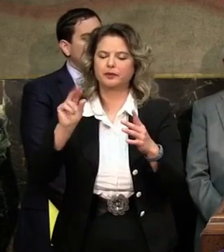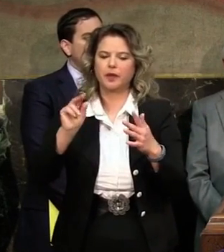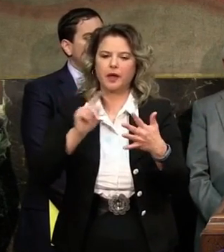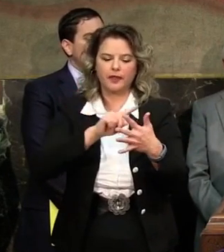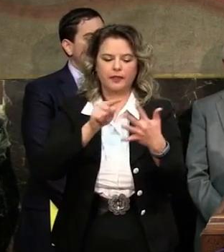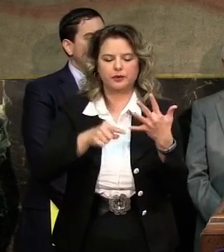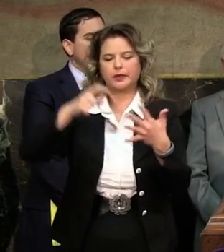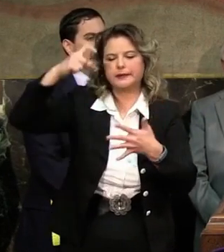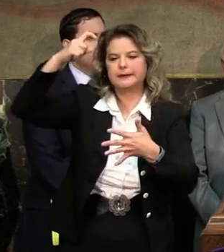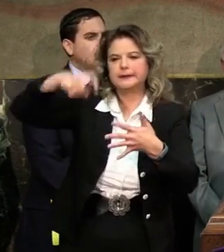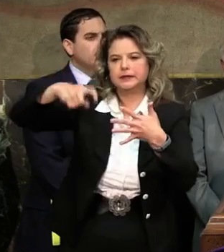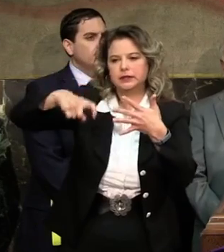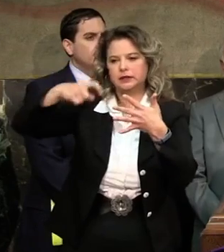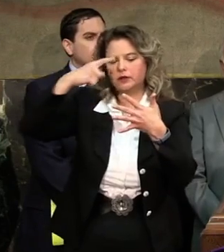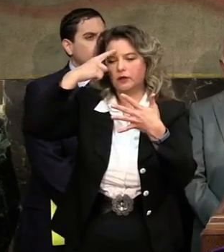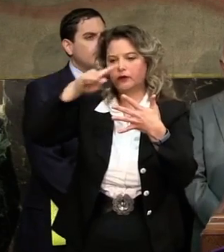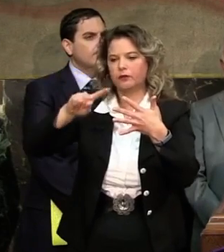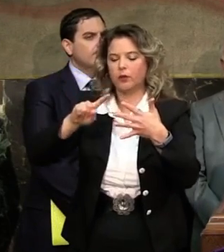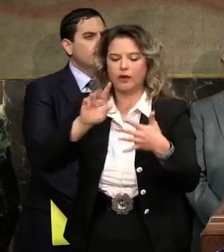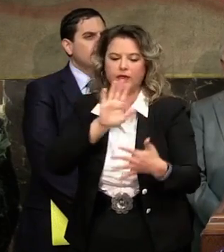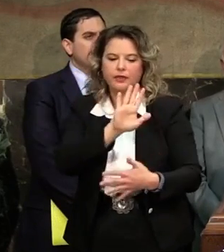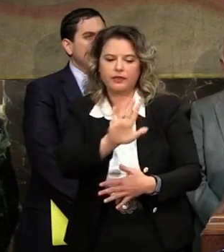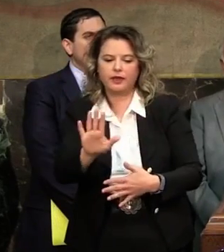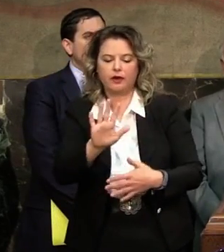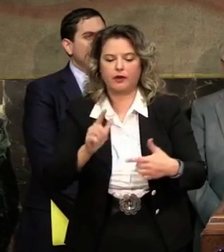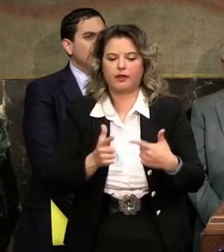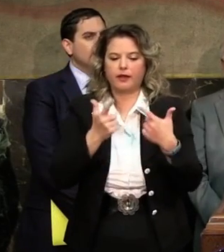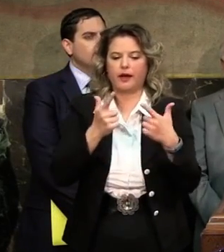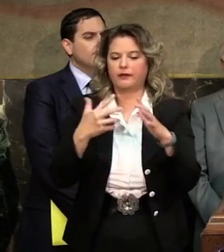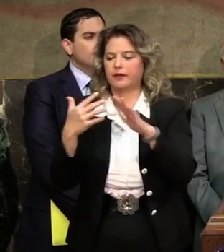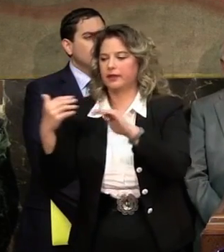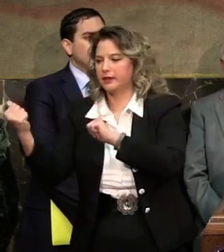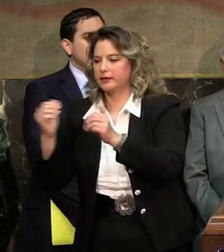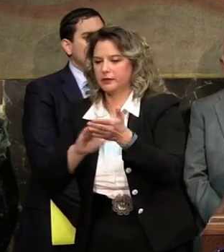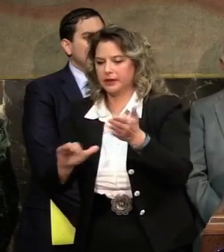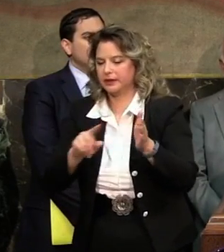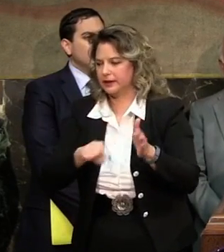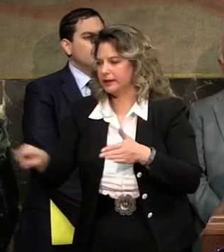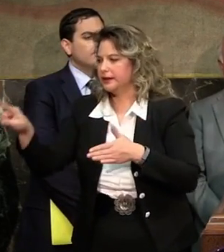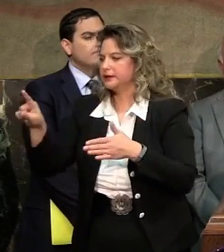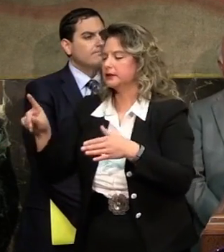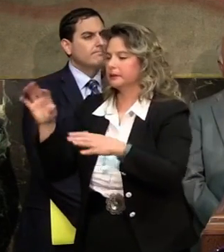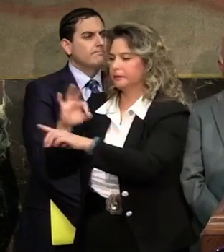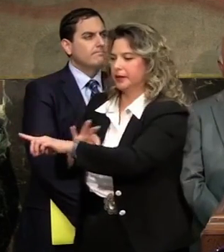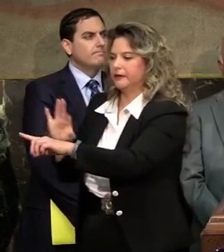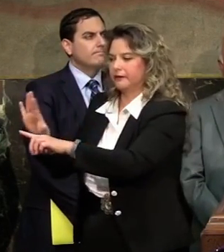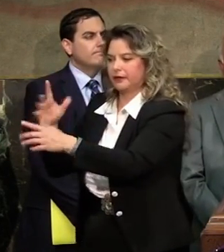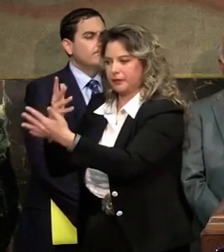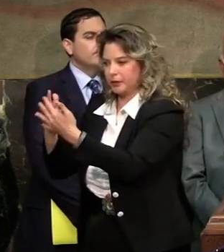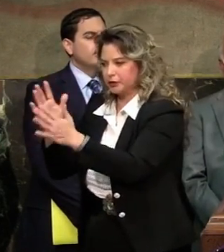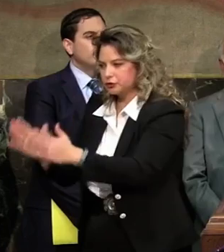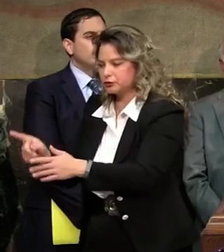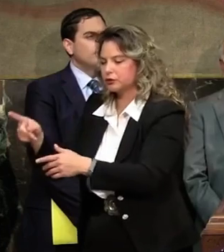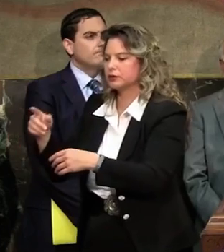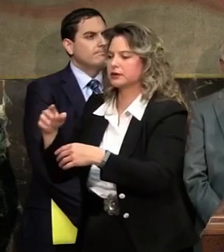rehabilitation of life to benefit prisoners to benefit their families but also to benefit public safety if you did